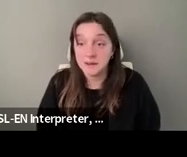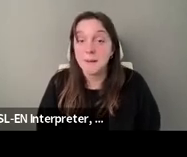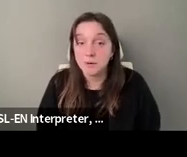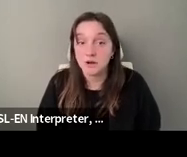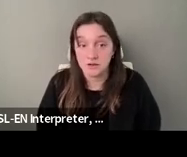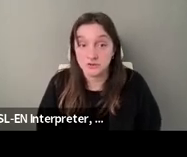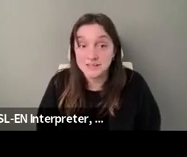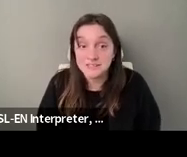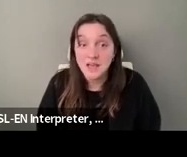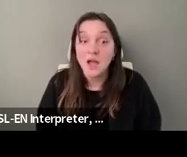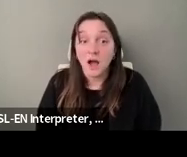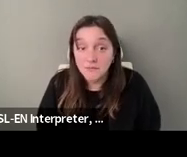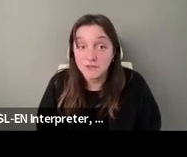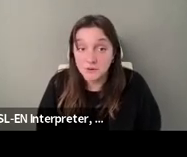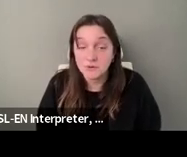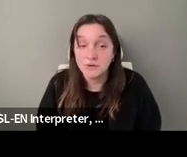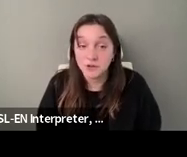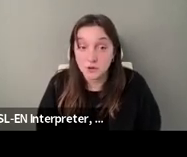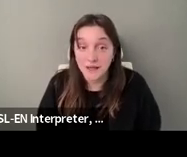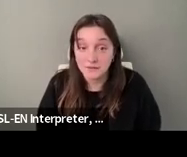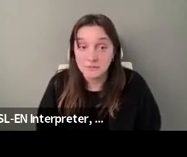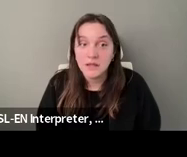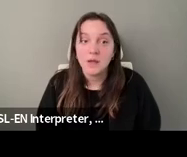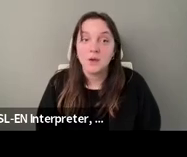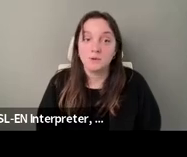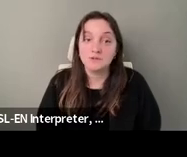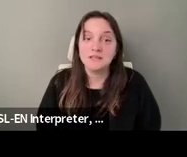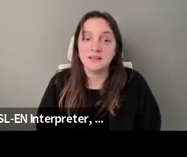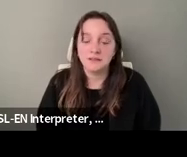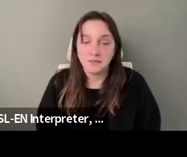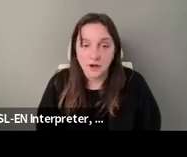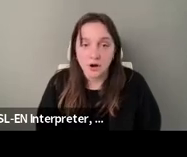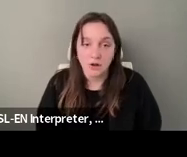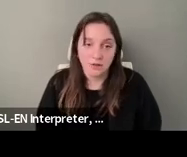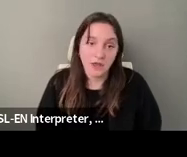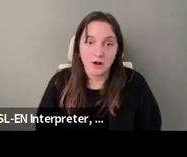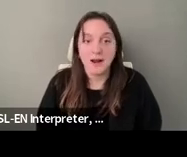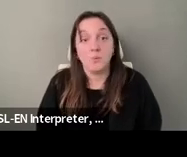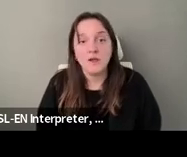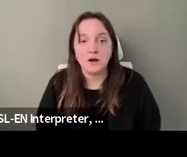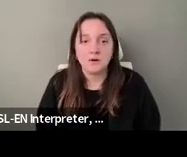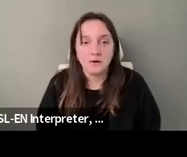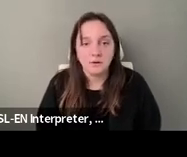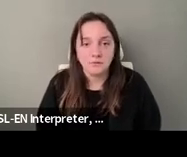member countries of the U.N. Which means that they are, and